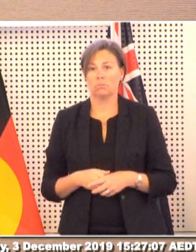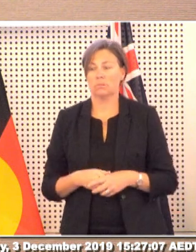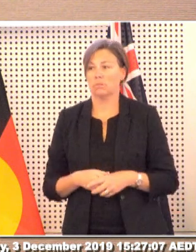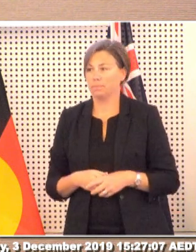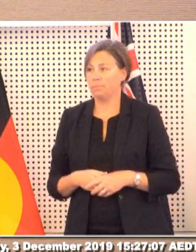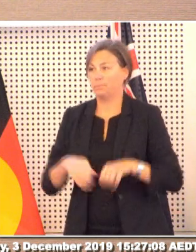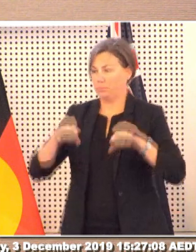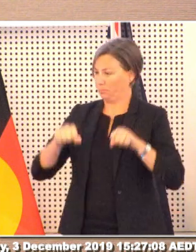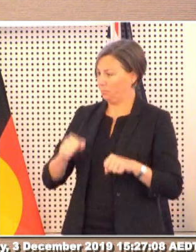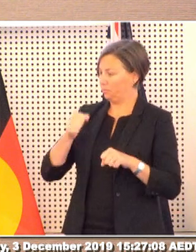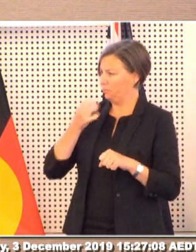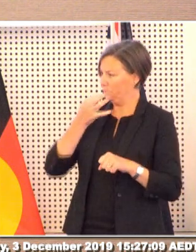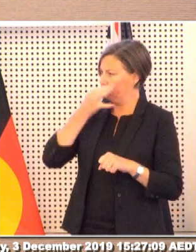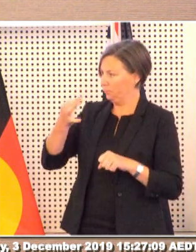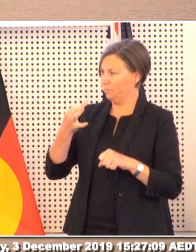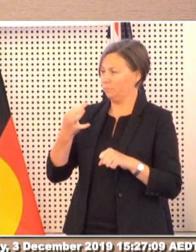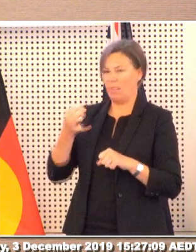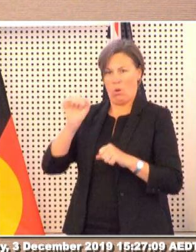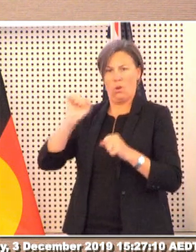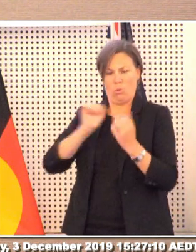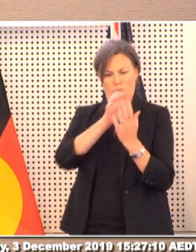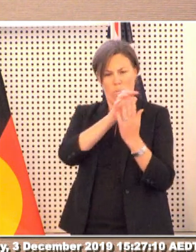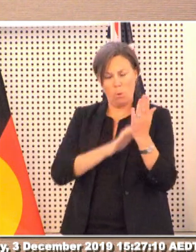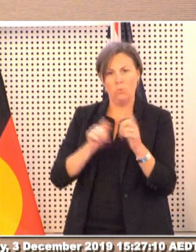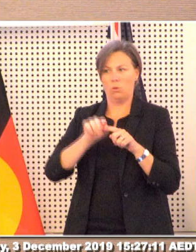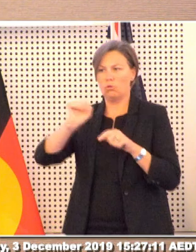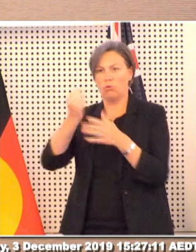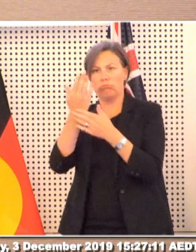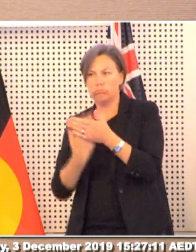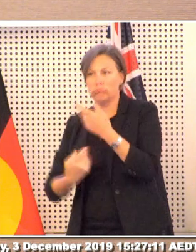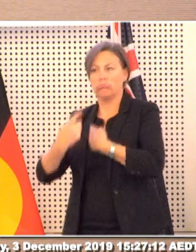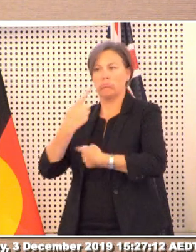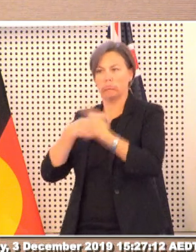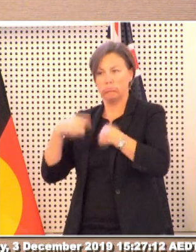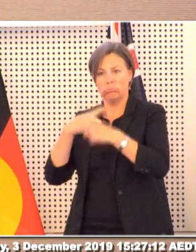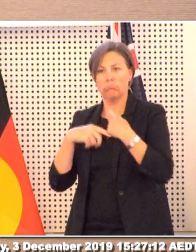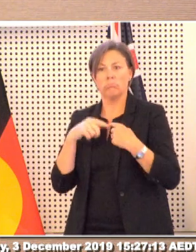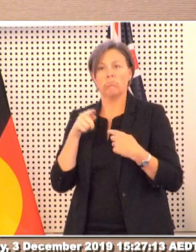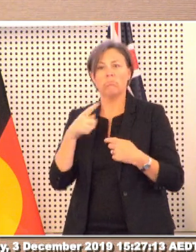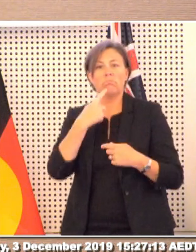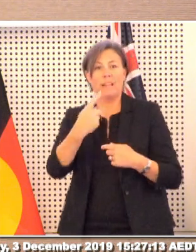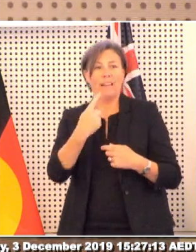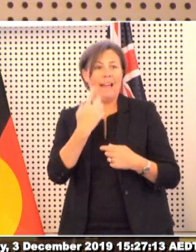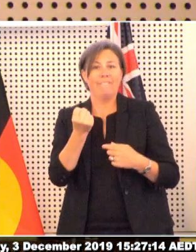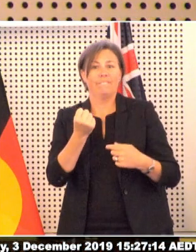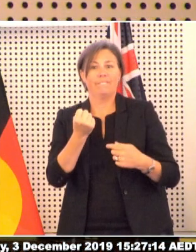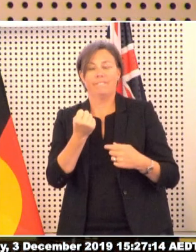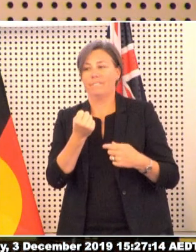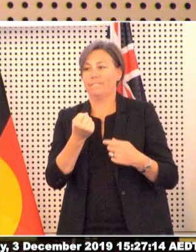evidence is that there are everyday events that from the service providers’